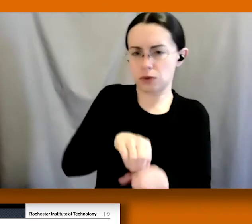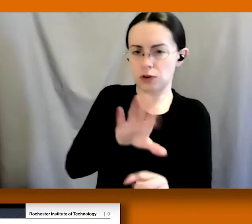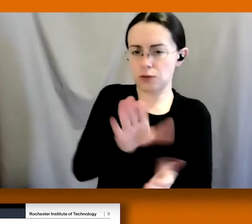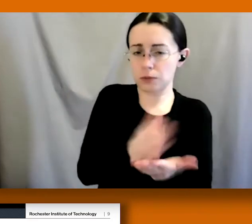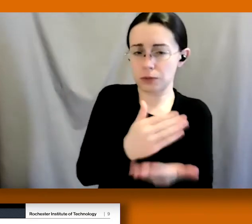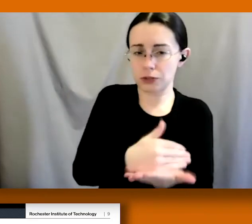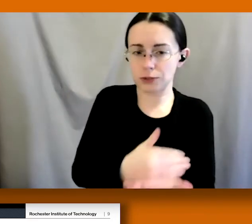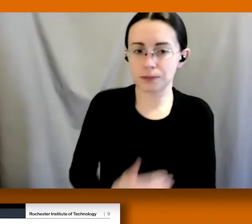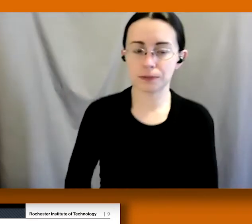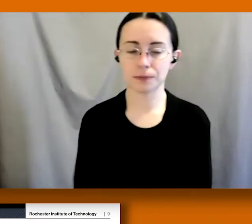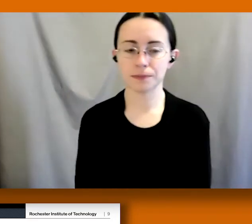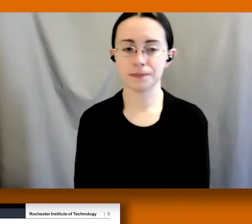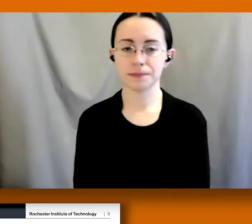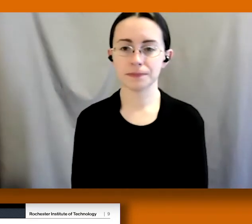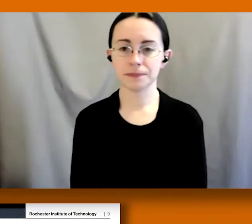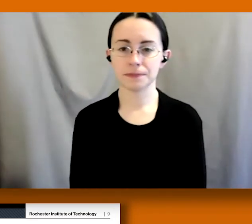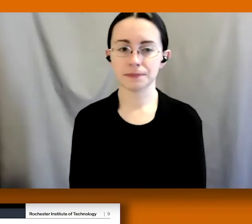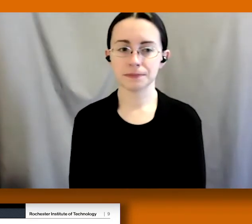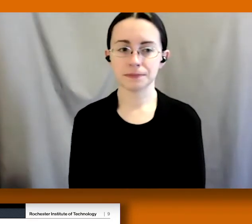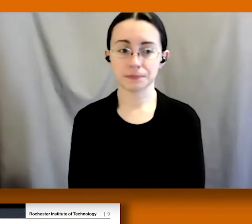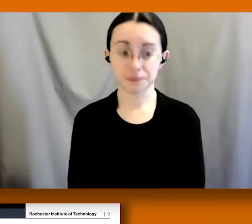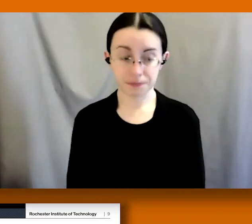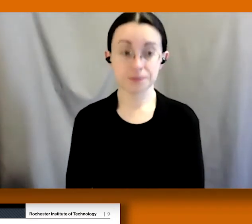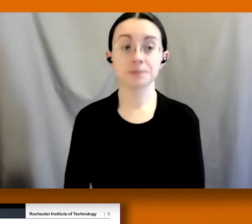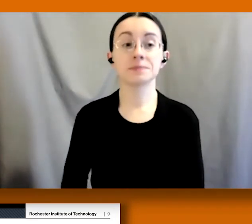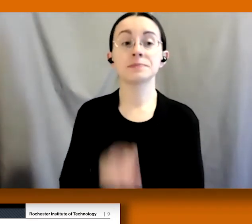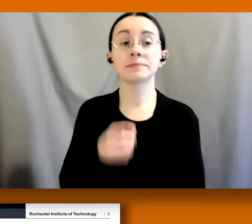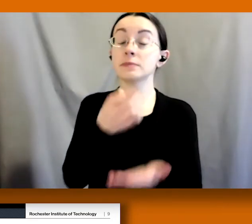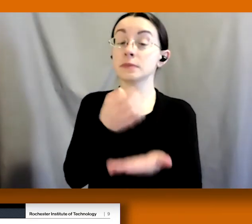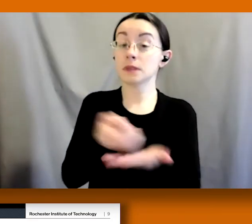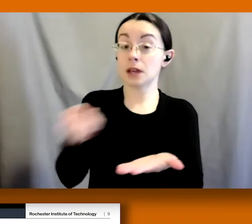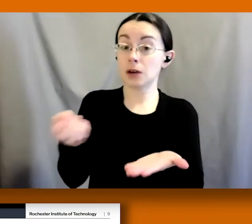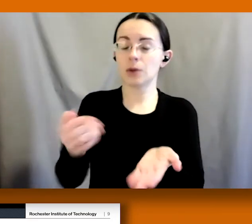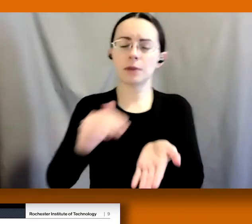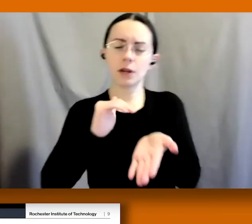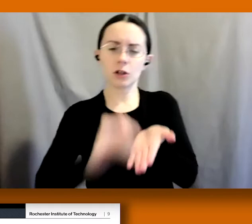Uh, capital equipment is excluded from the FNA base.